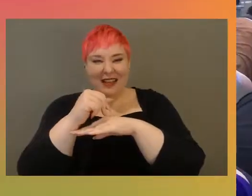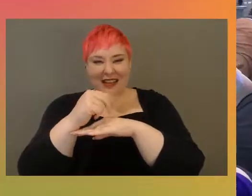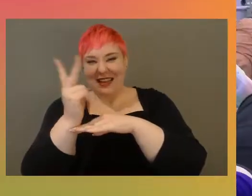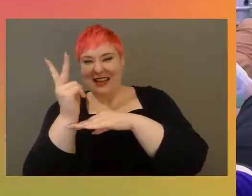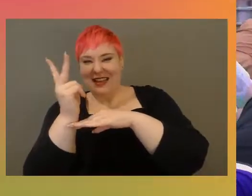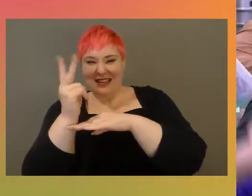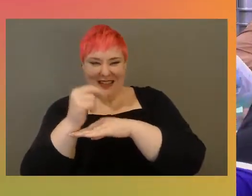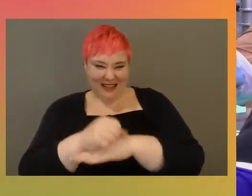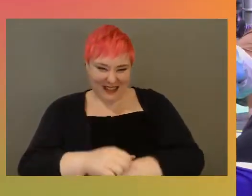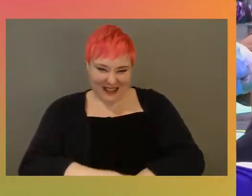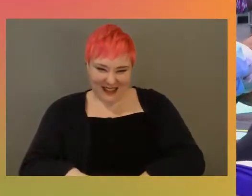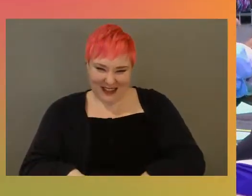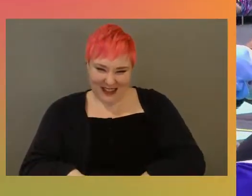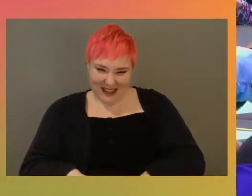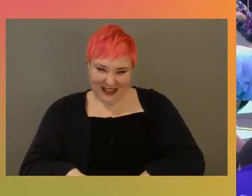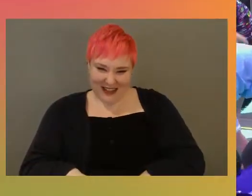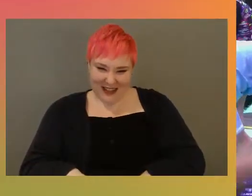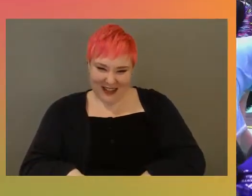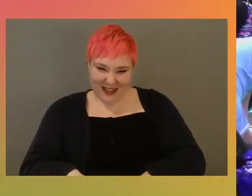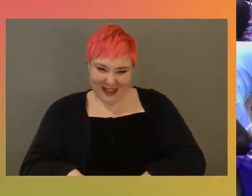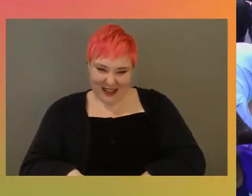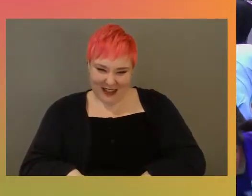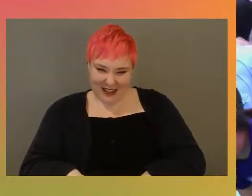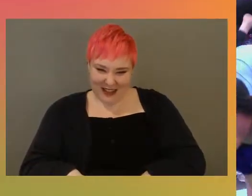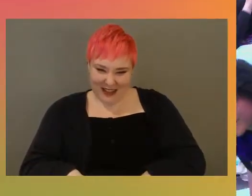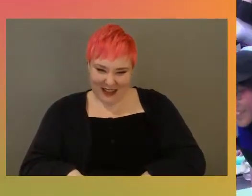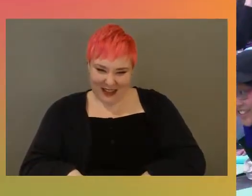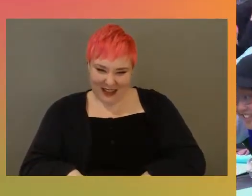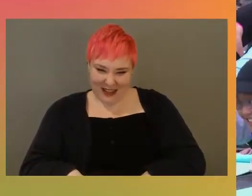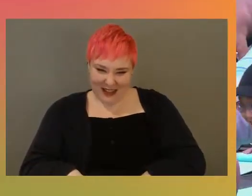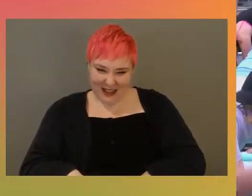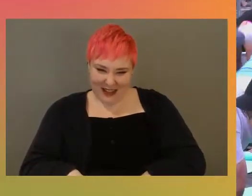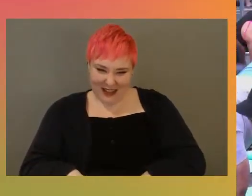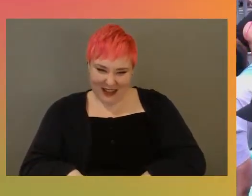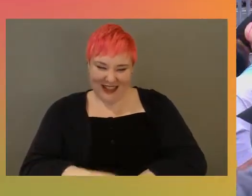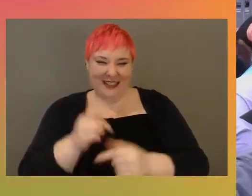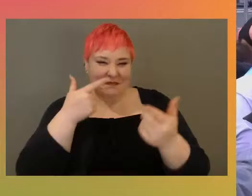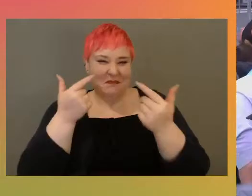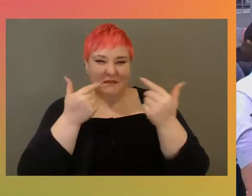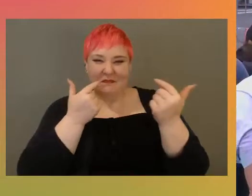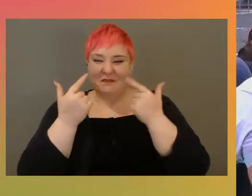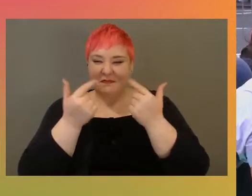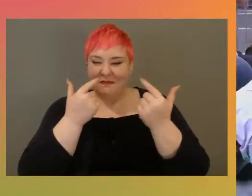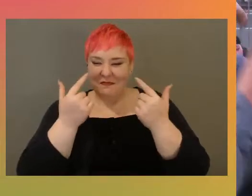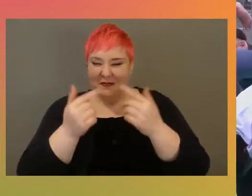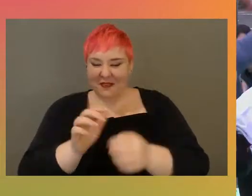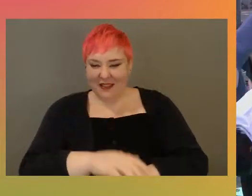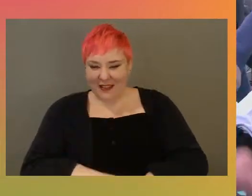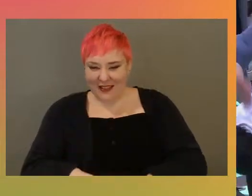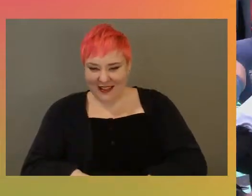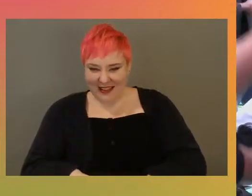HANDSTAND, SINCE YOU ARE HERE, JUST SWING AND KICK, AND SWING AND KICK, SWING AND KICK.